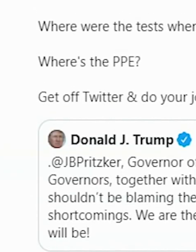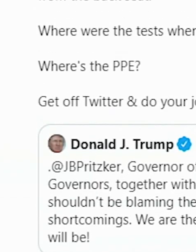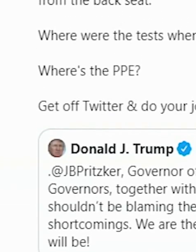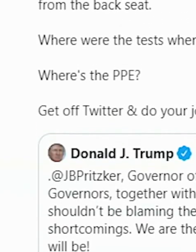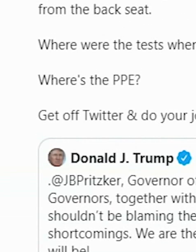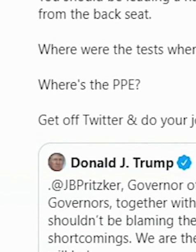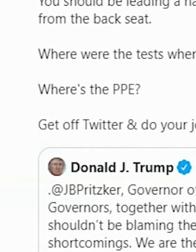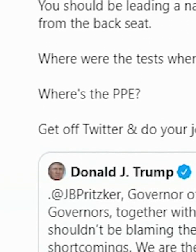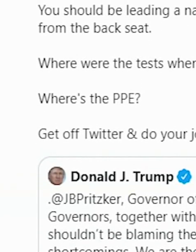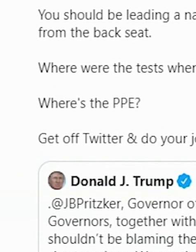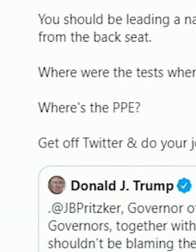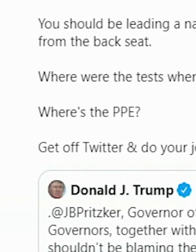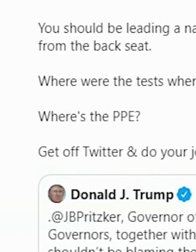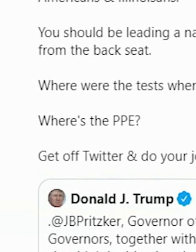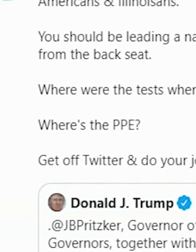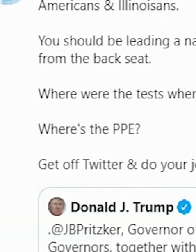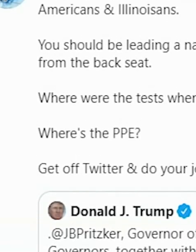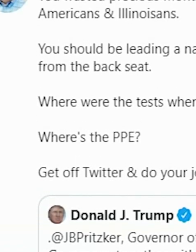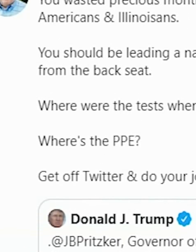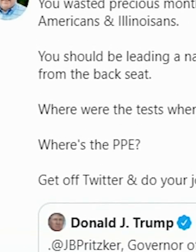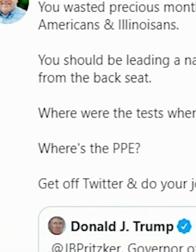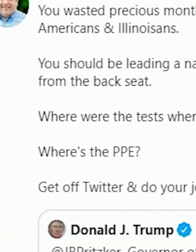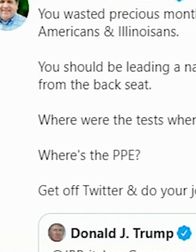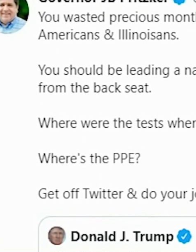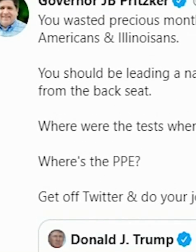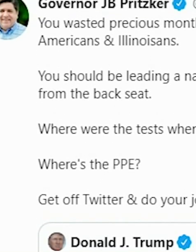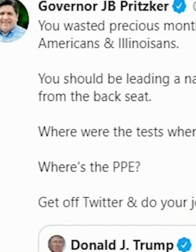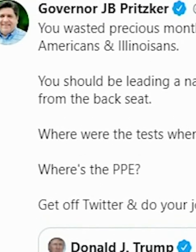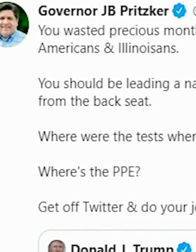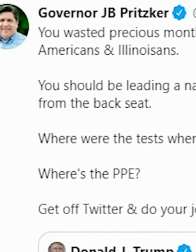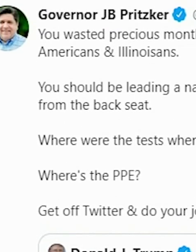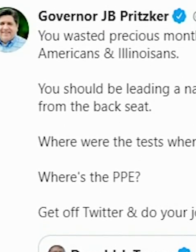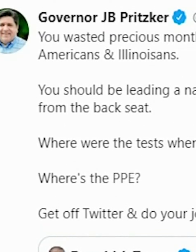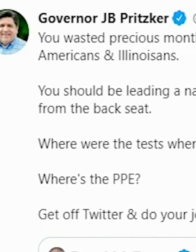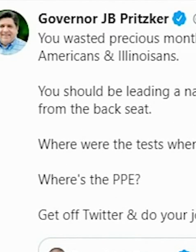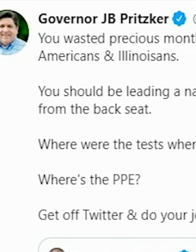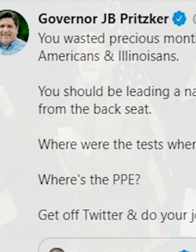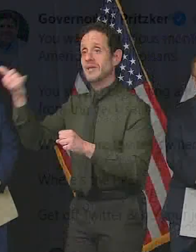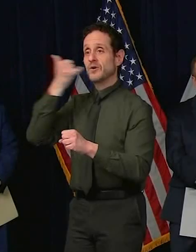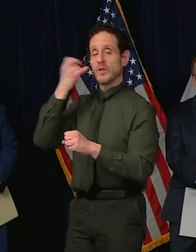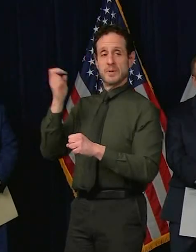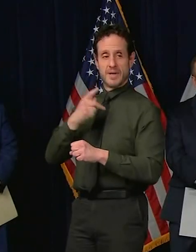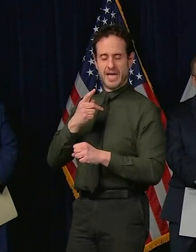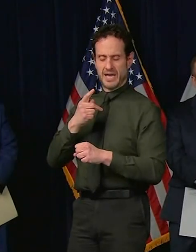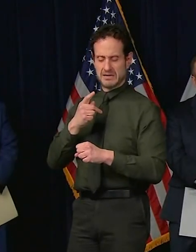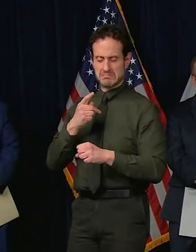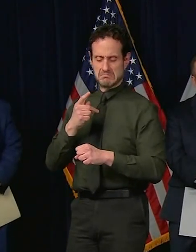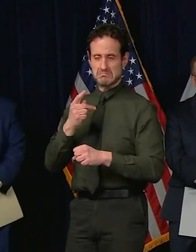TASK FORCE TO DEAL WITH THAT GEAR THAT THEY SAY SHOULD BE